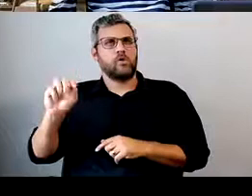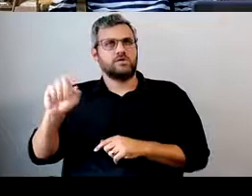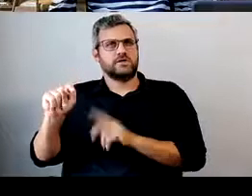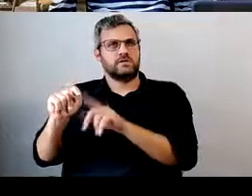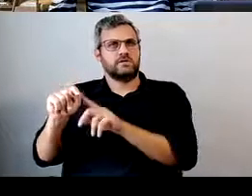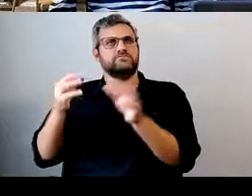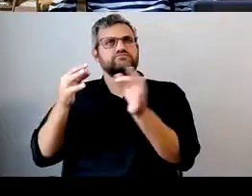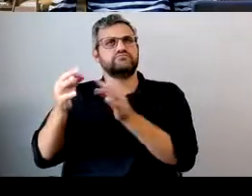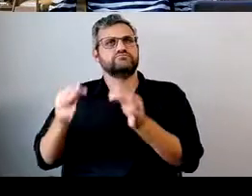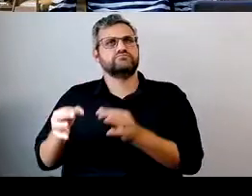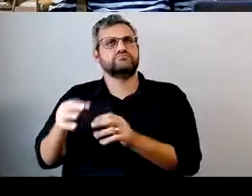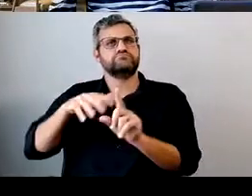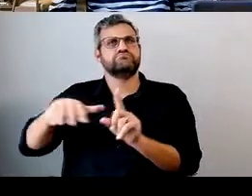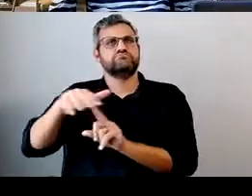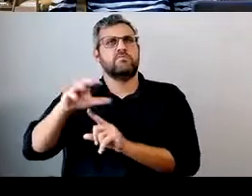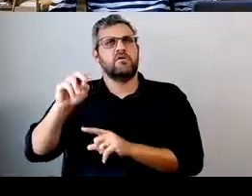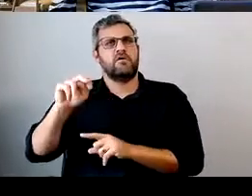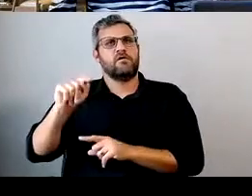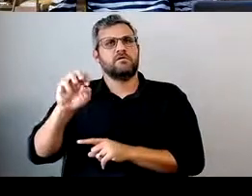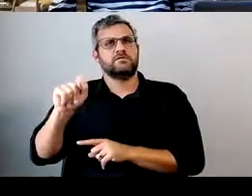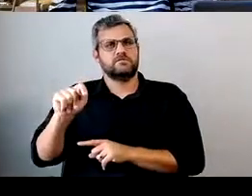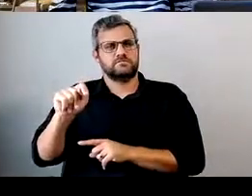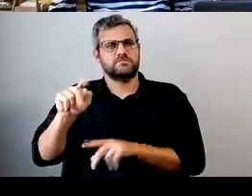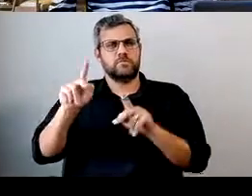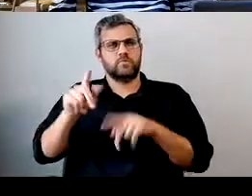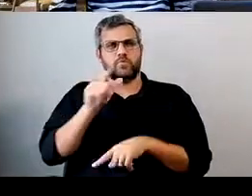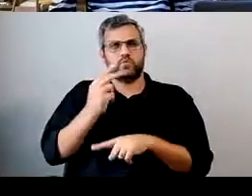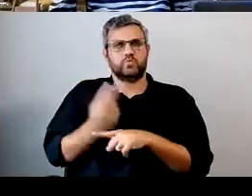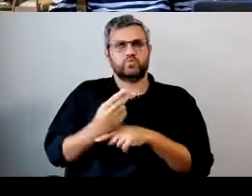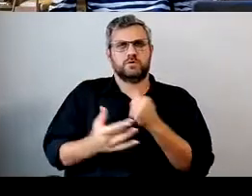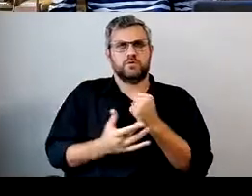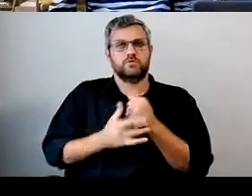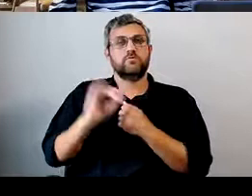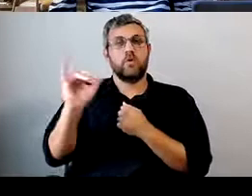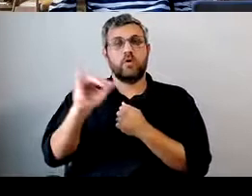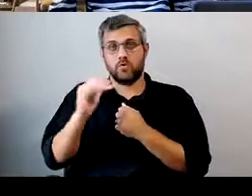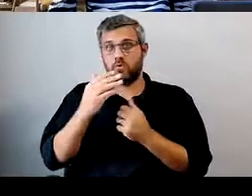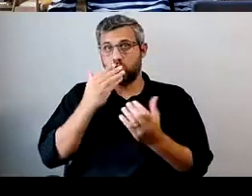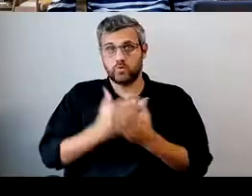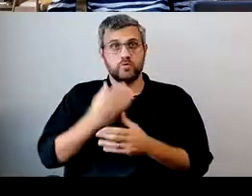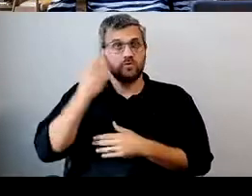to the person using the assistive technology. But also it can be good for people.